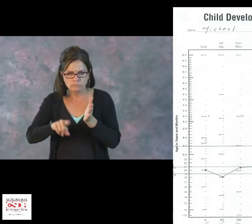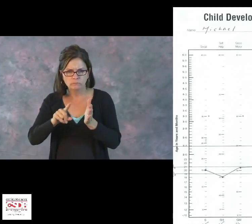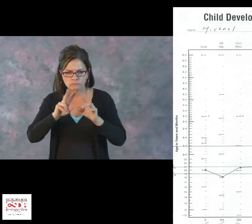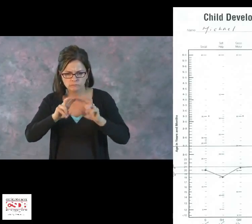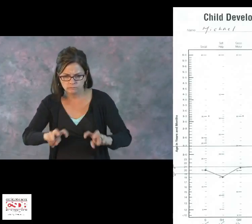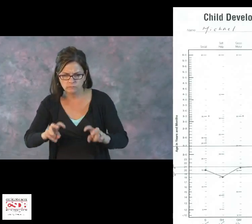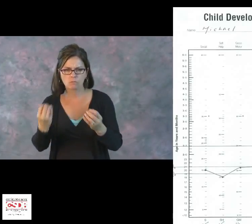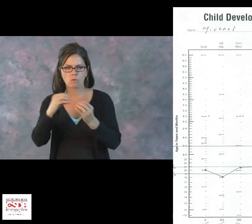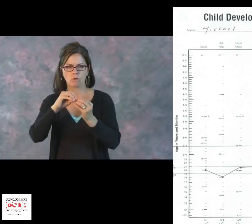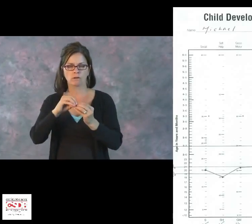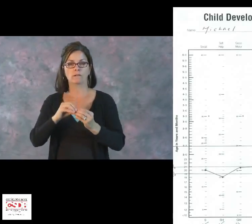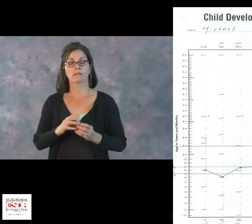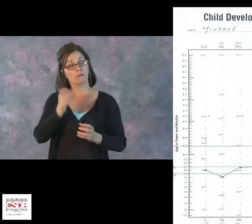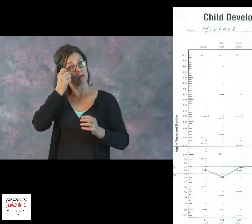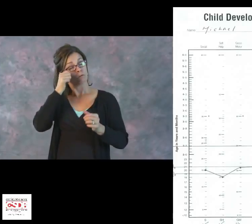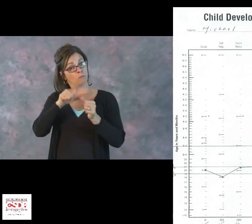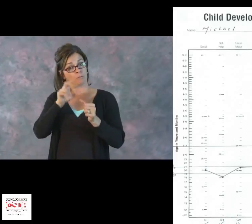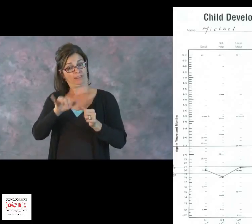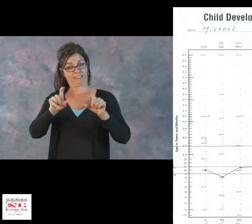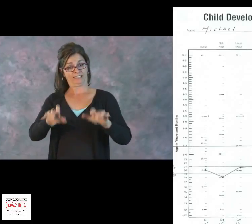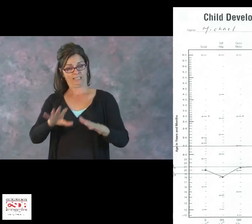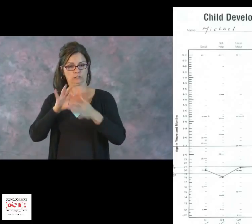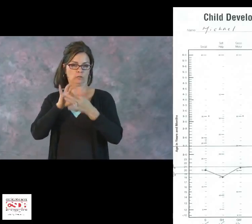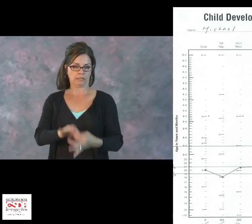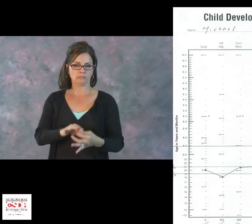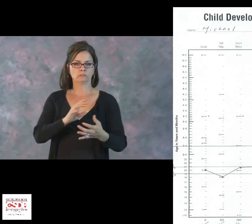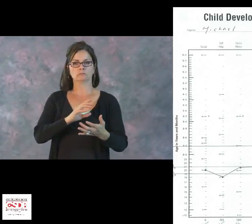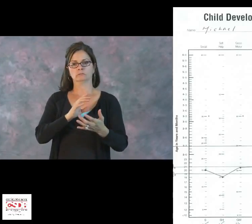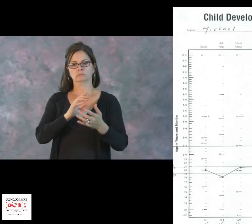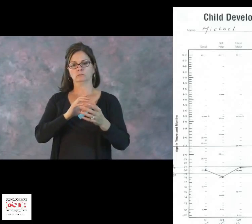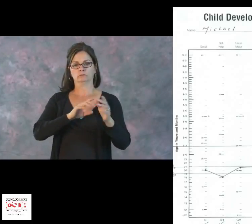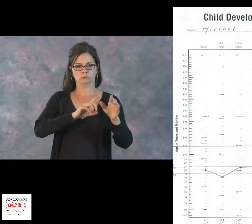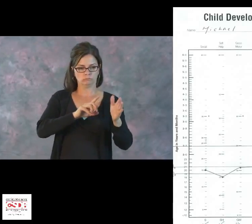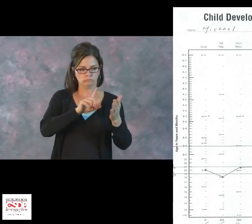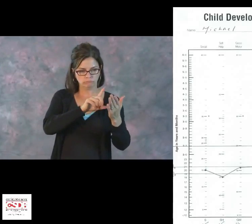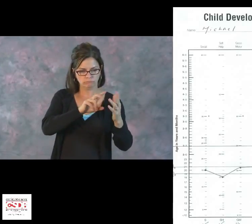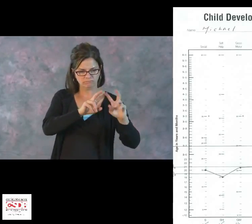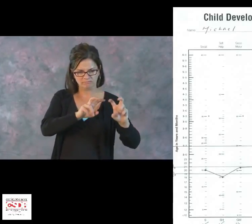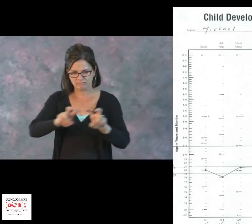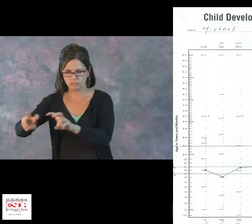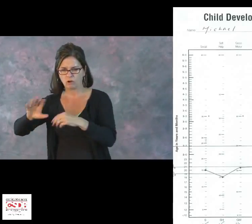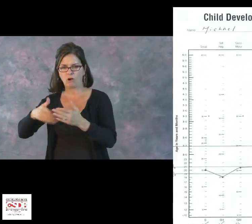Remember, that this test, in terms of looking at all the developmental areas, is really just a screening tool.